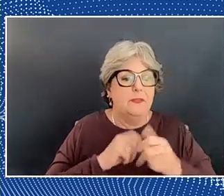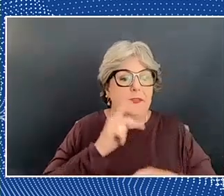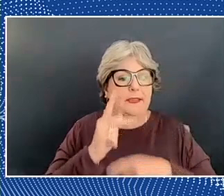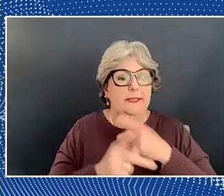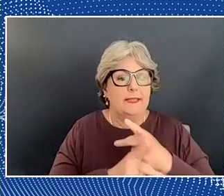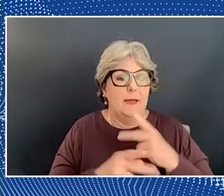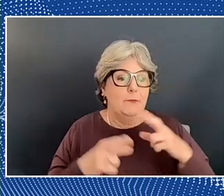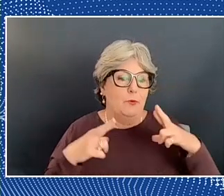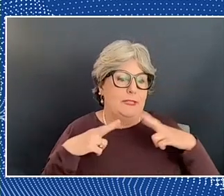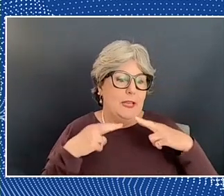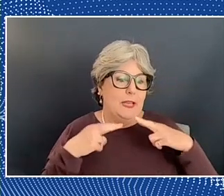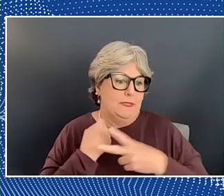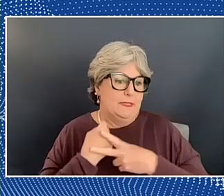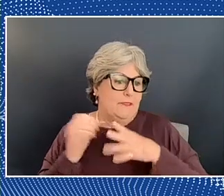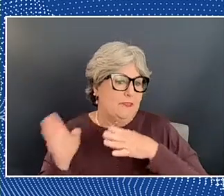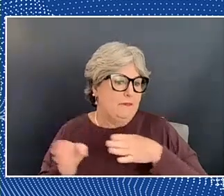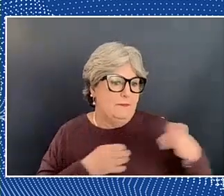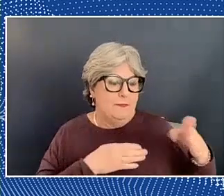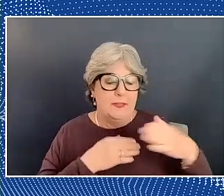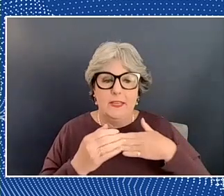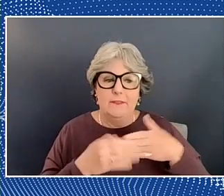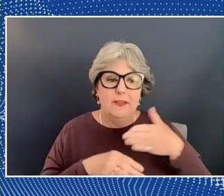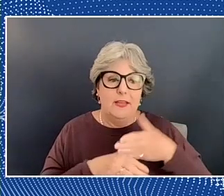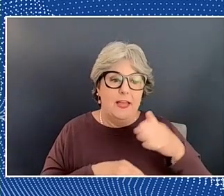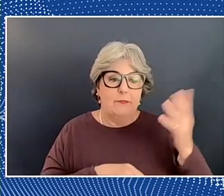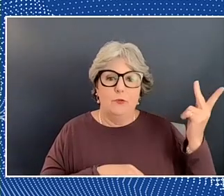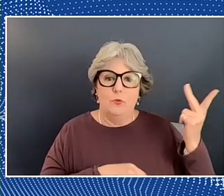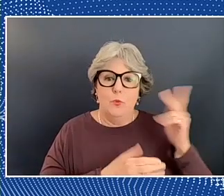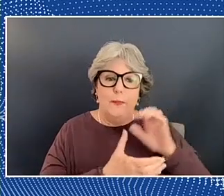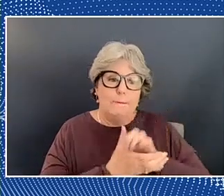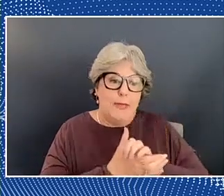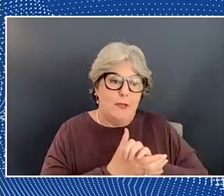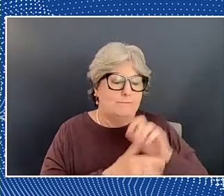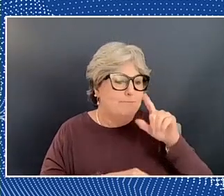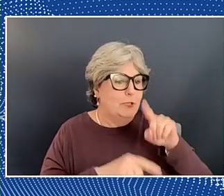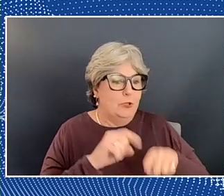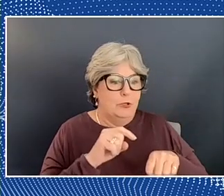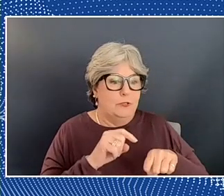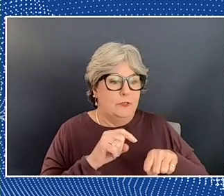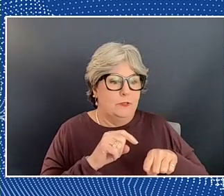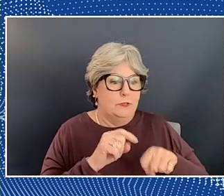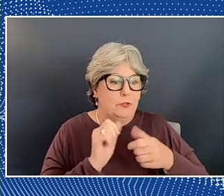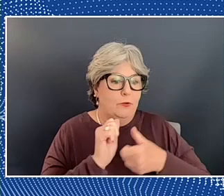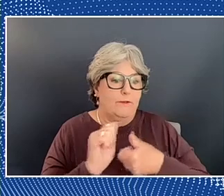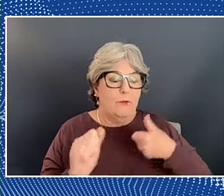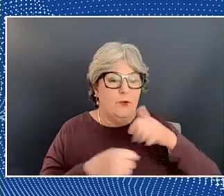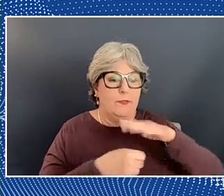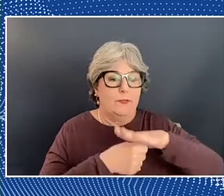saving plan. Even after Mark and I married, we were unable to escape the stress of this monster loan.